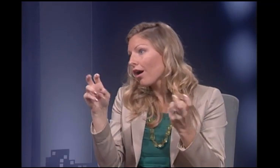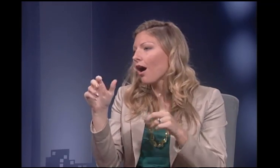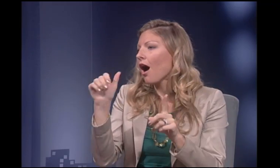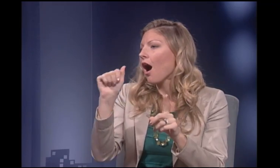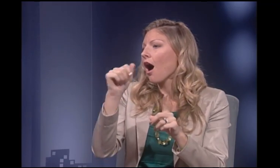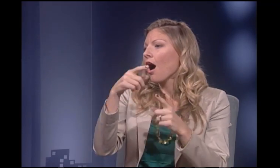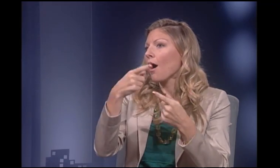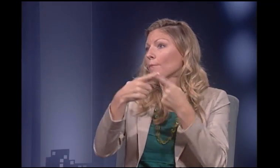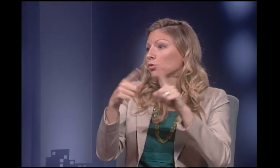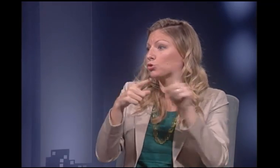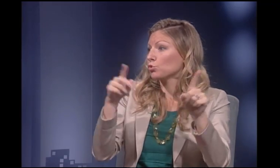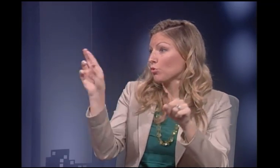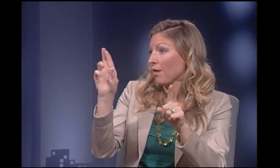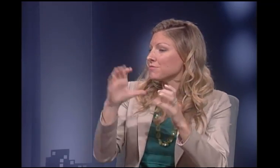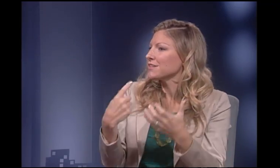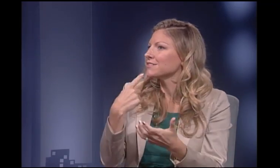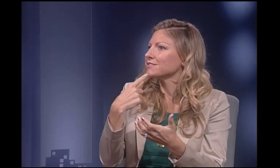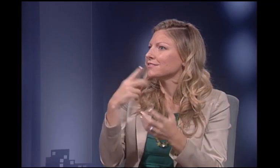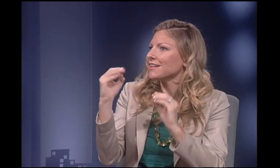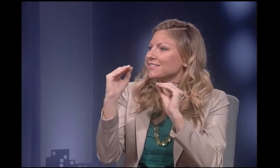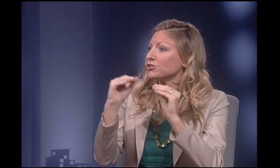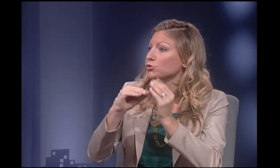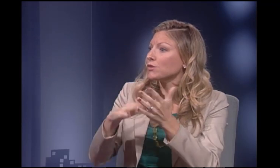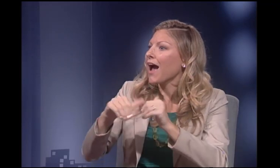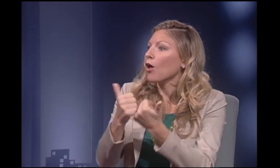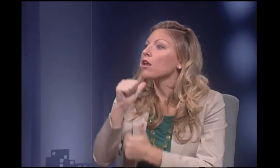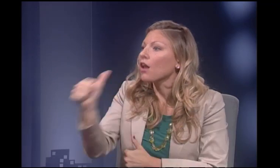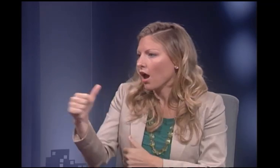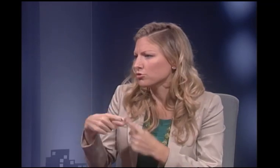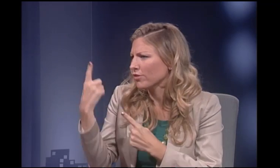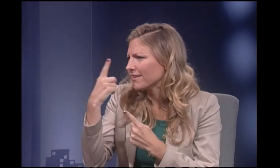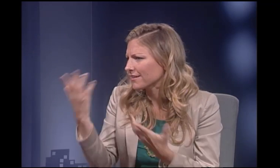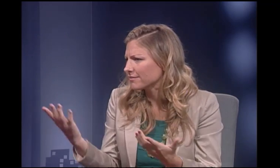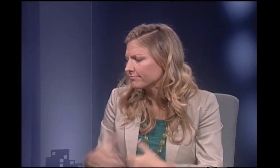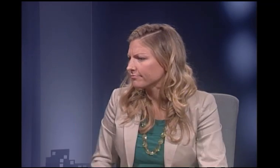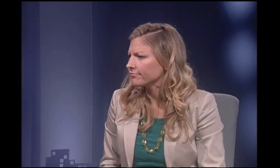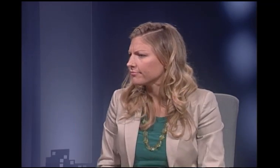or according to Republicans, teaching them how not to think?